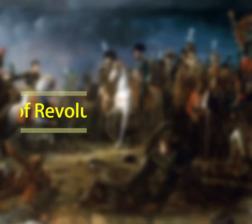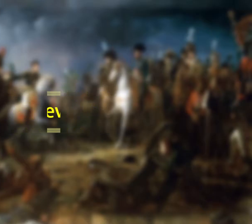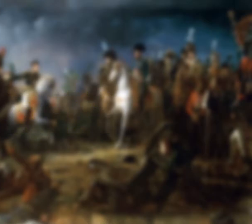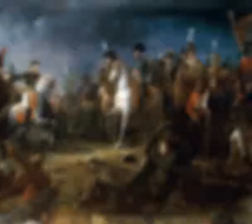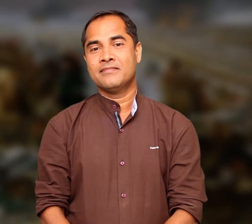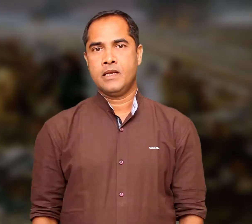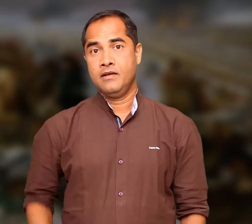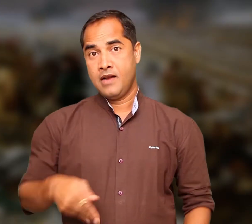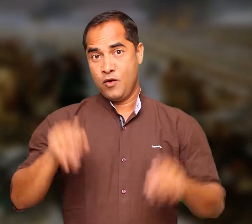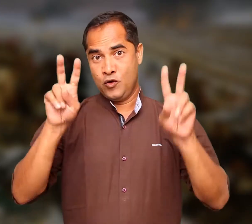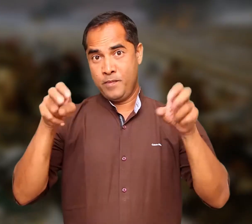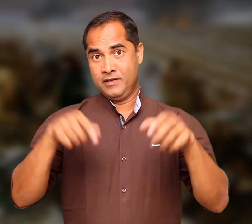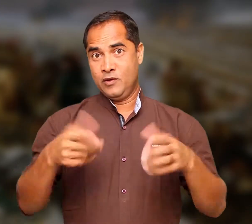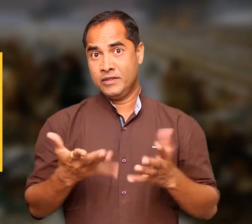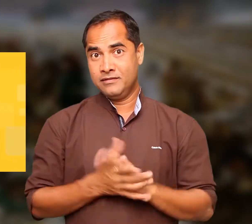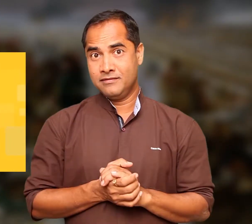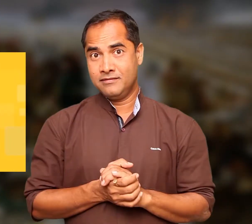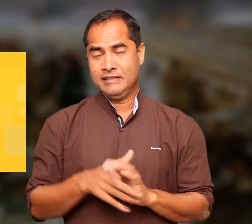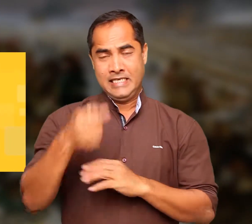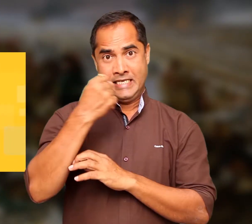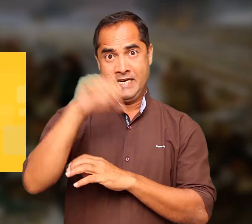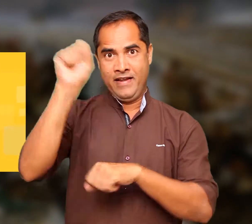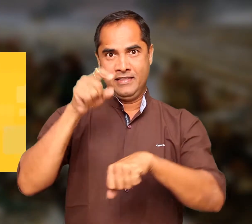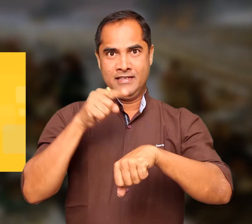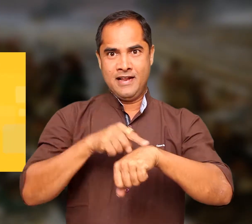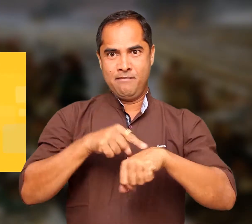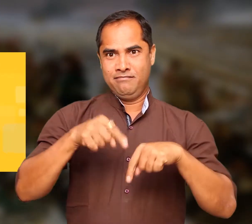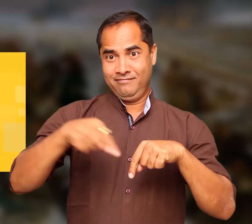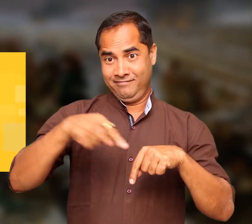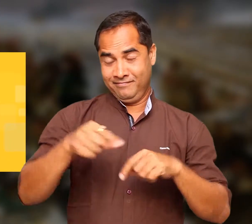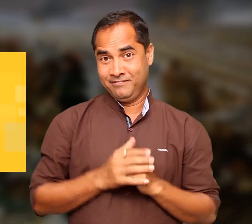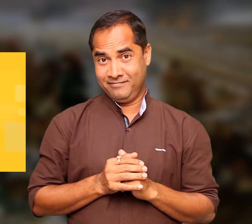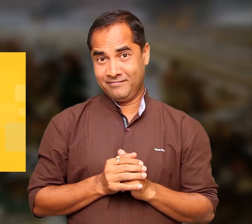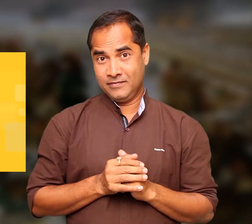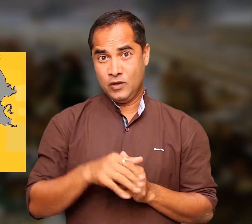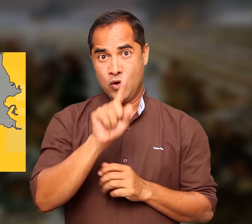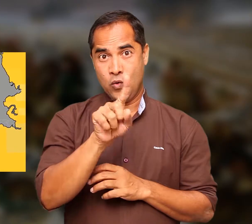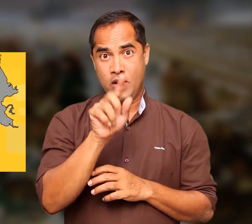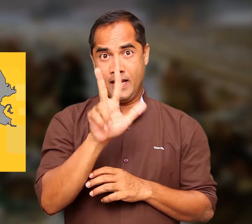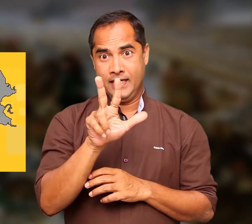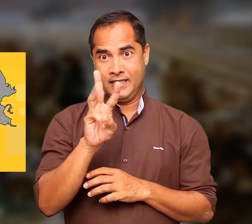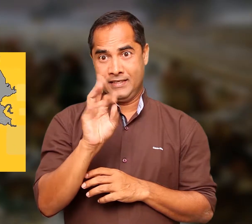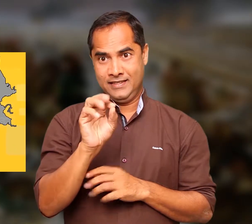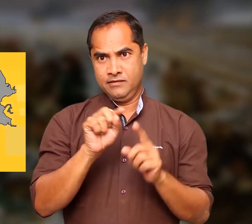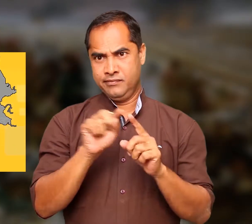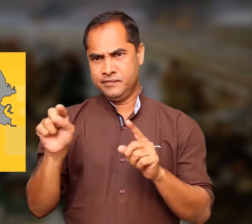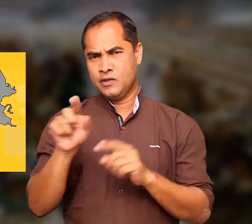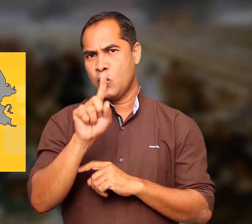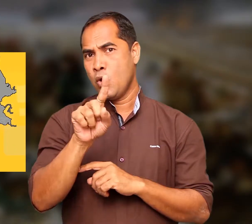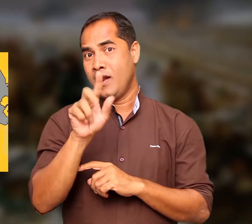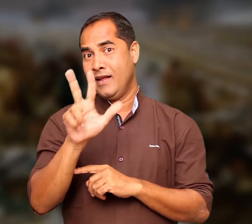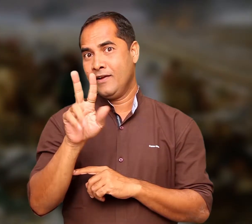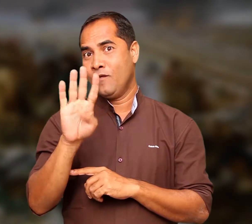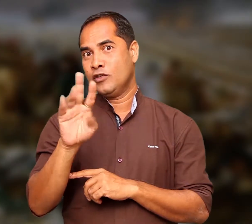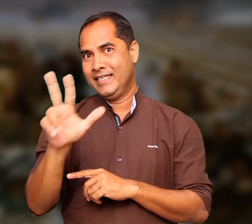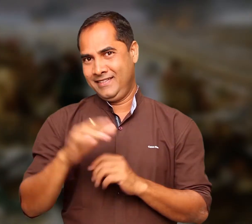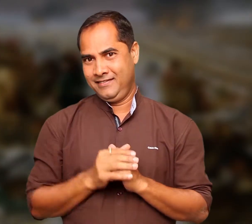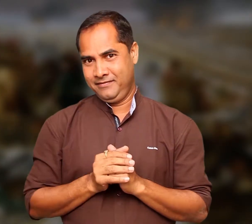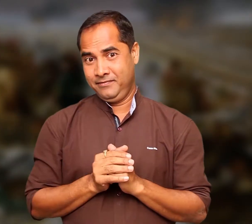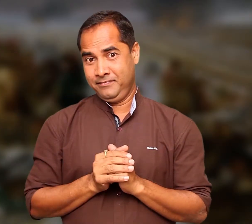Now our topic is 'the age of revolution' from 1830 to 1848